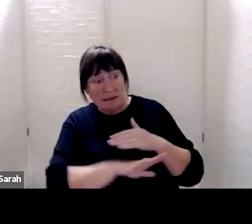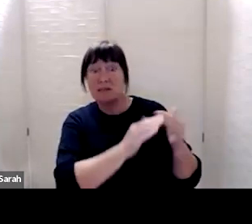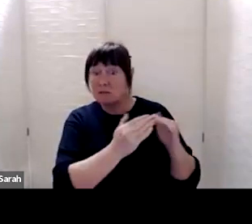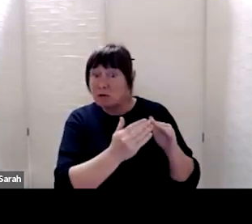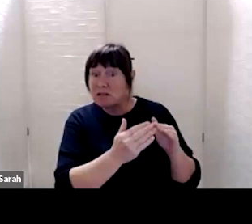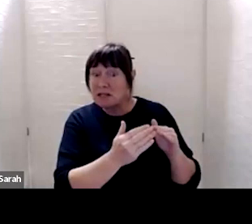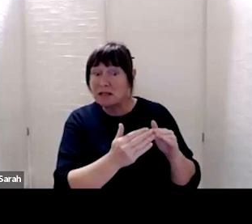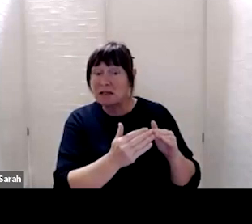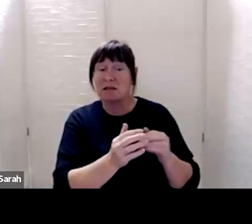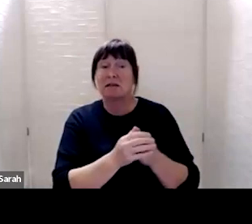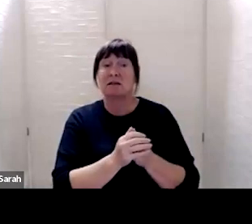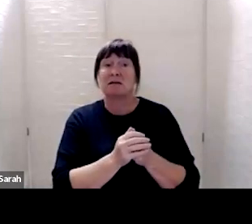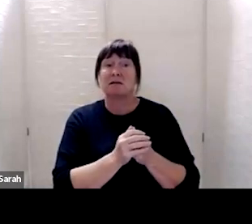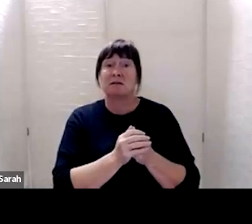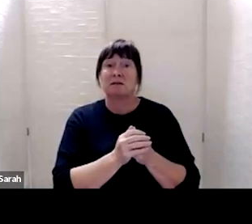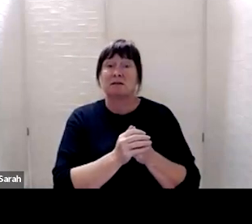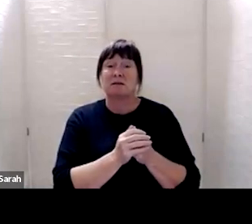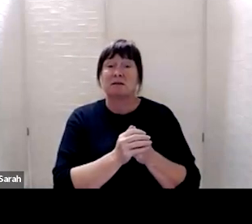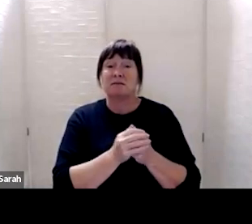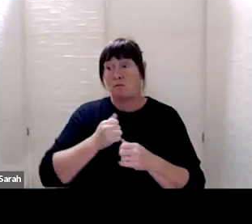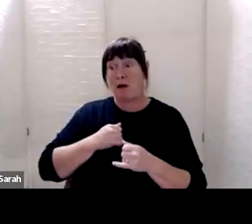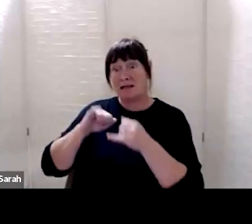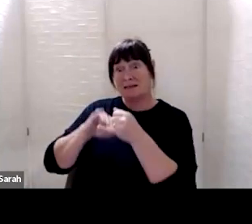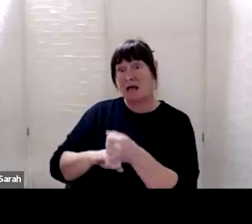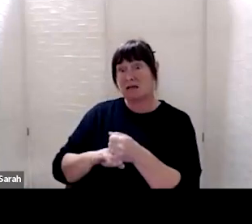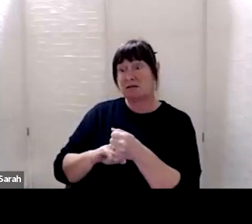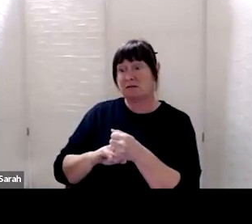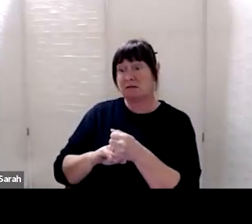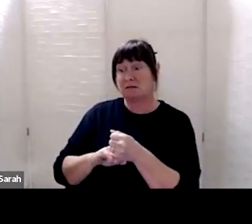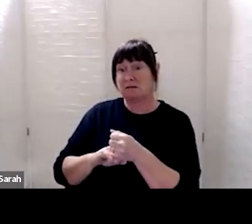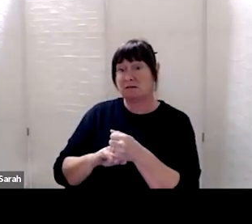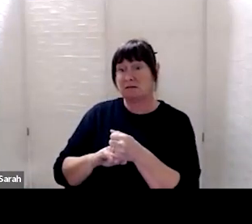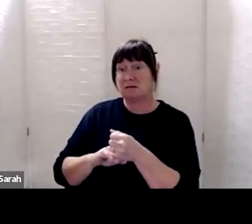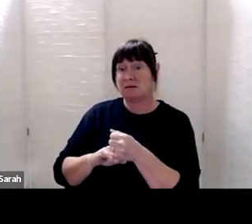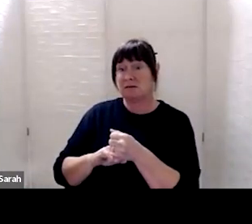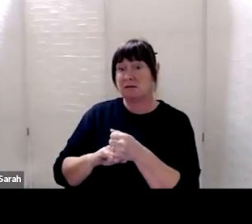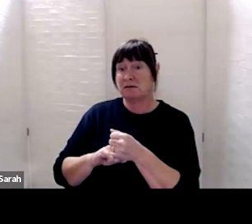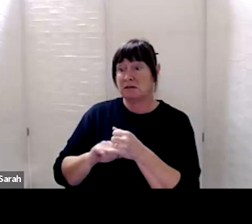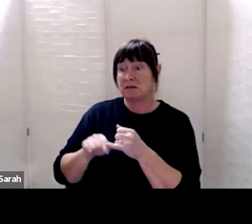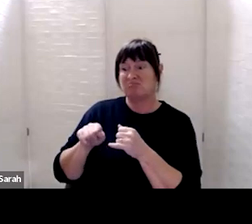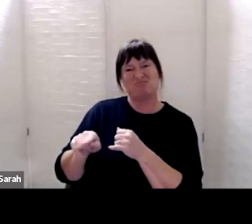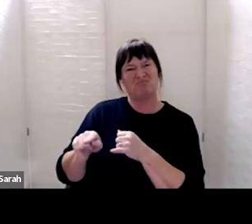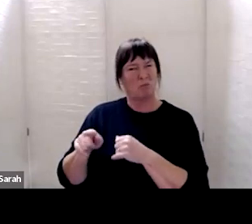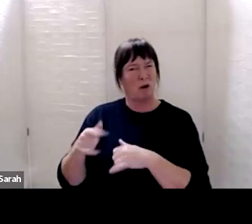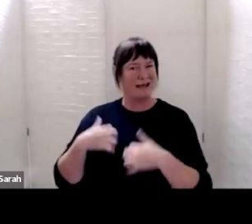If we’re thinking about, you know, if I think about my son, I think about the activities that he’s particularly interested in doing,